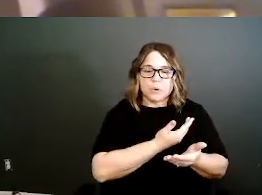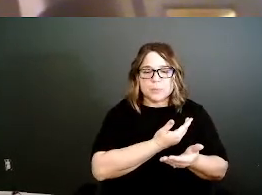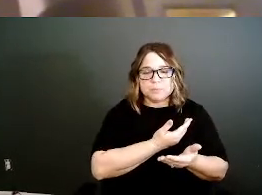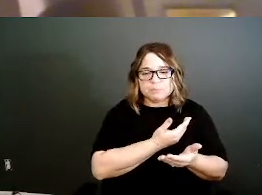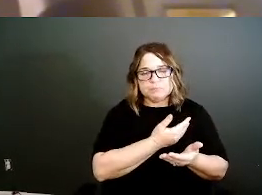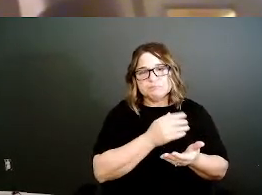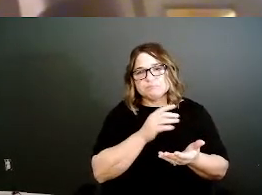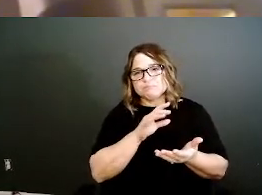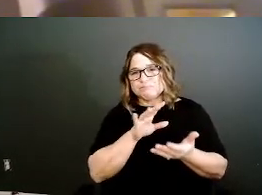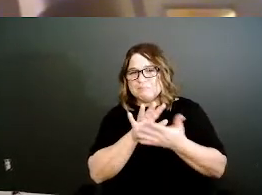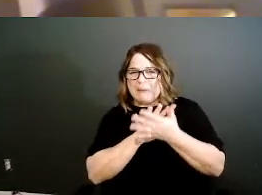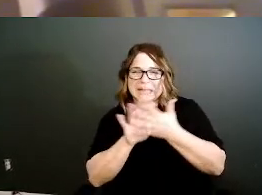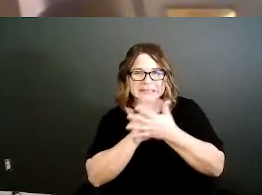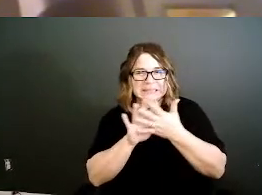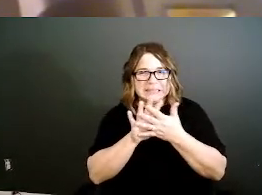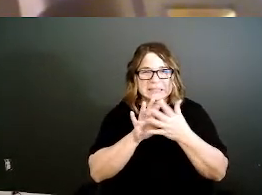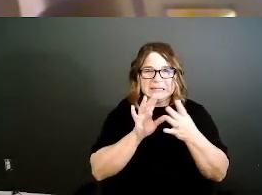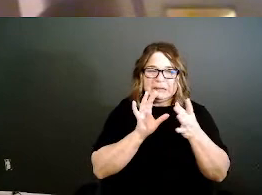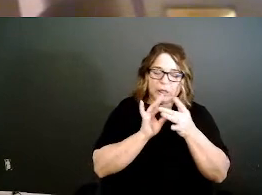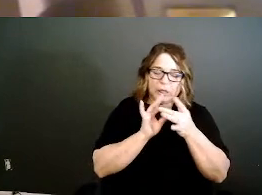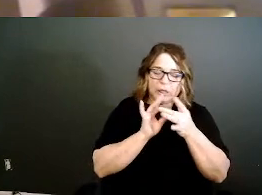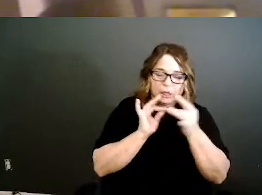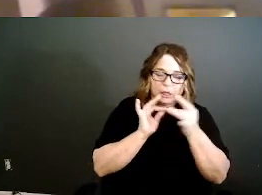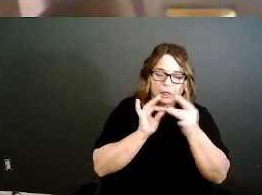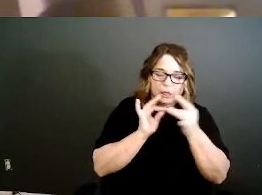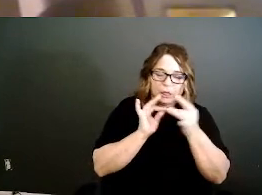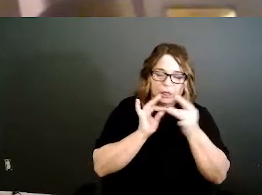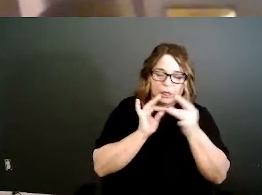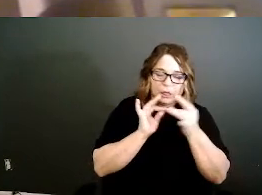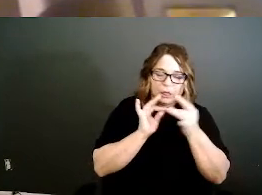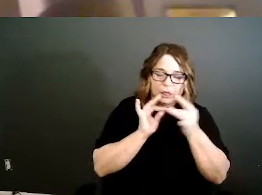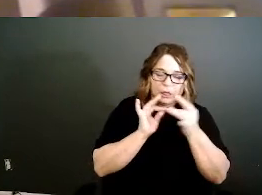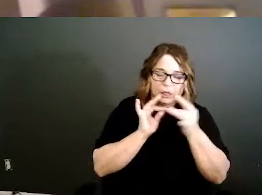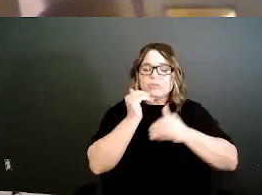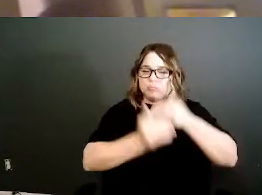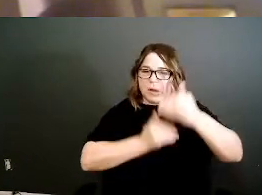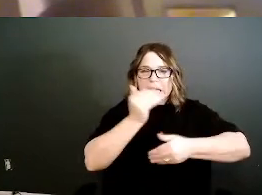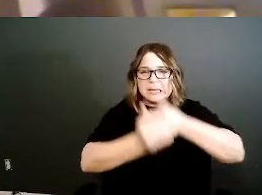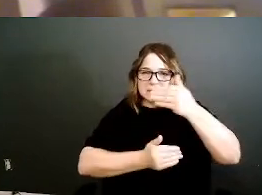THE DIVERSE VOICES IN MINNEAPOLIS IN THIS BUDGET AND IN THE MANY BUDGETS WE'VE APPROVED IN THE PAST.